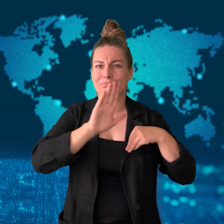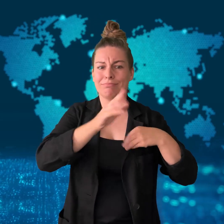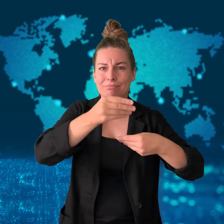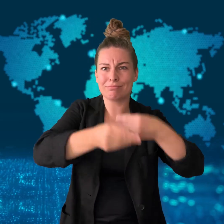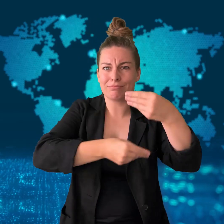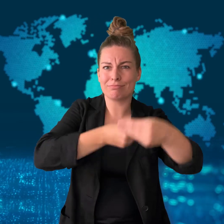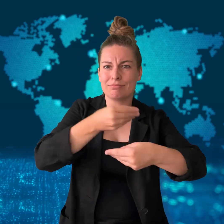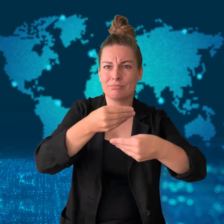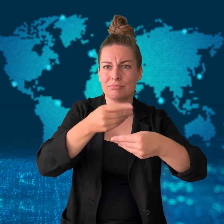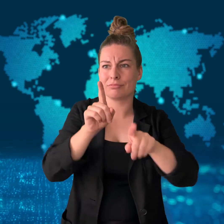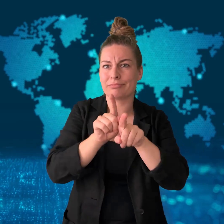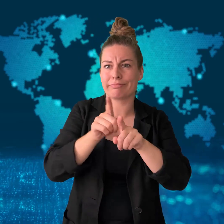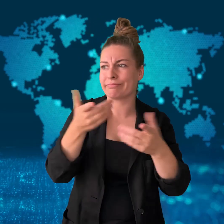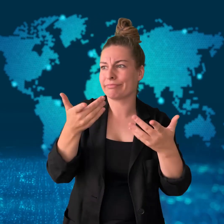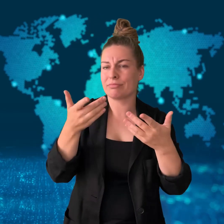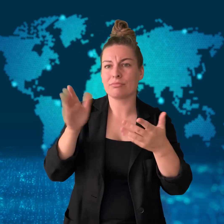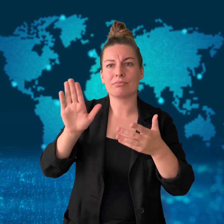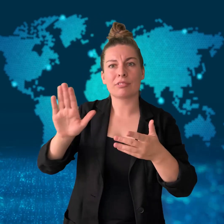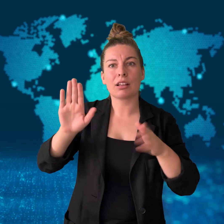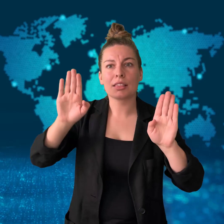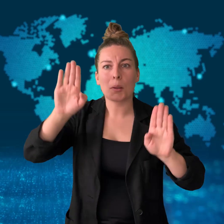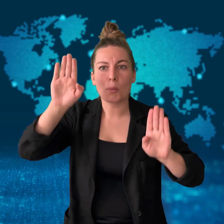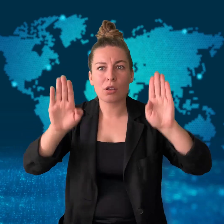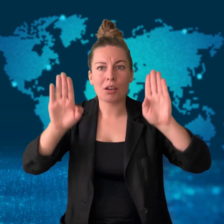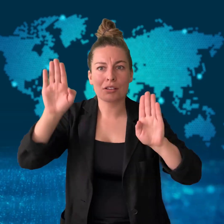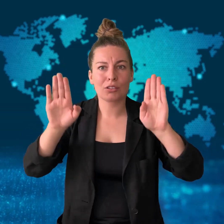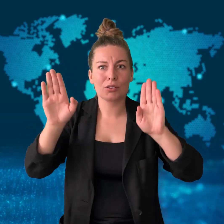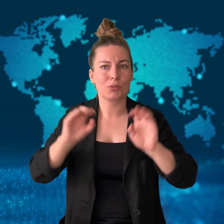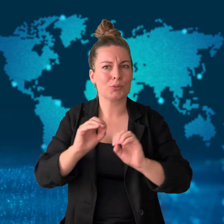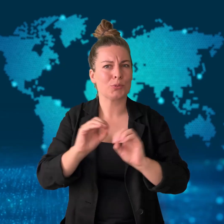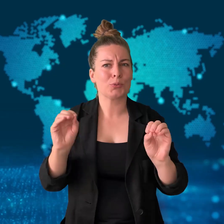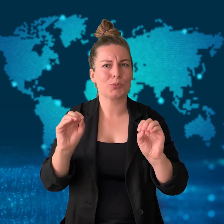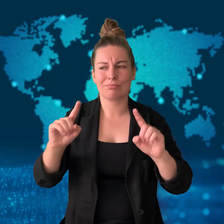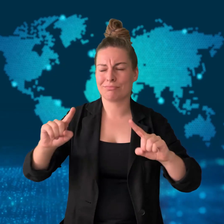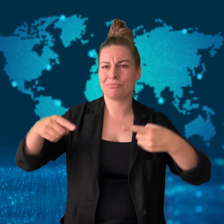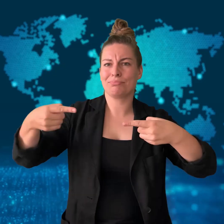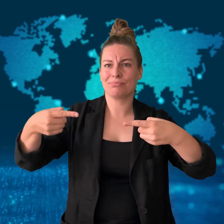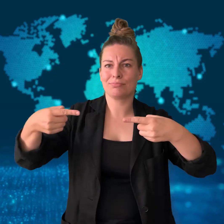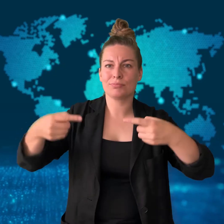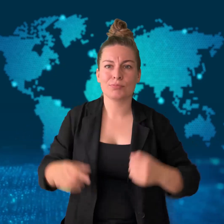unfair and goes against democracy.